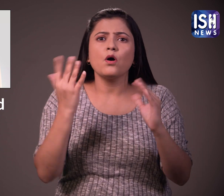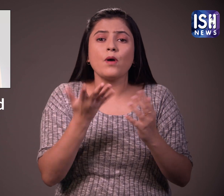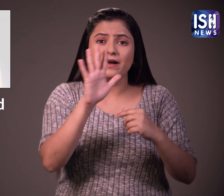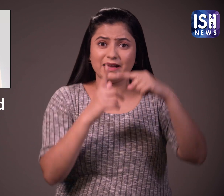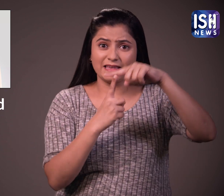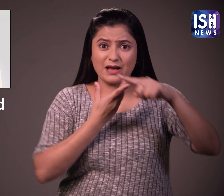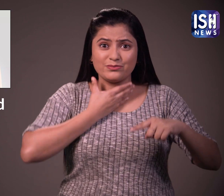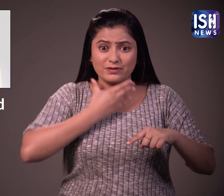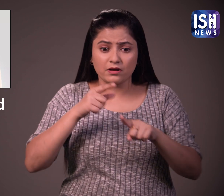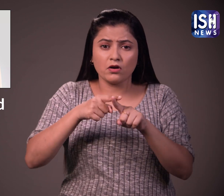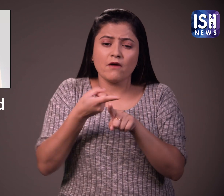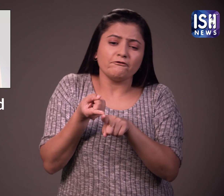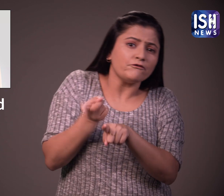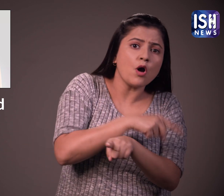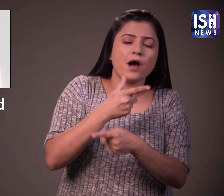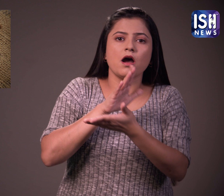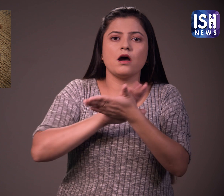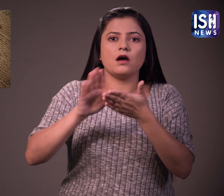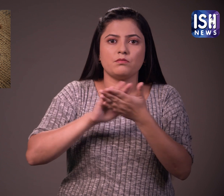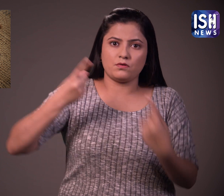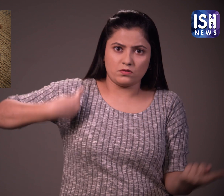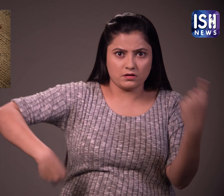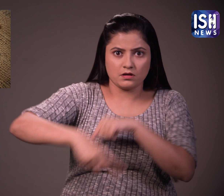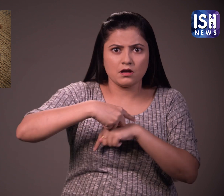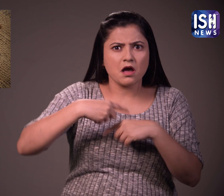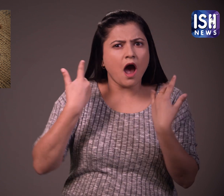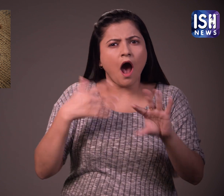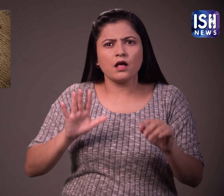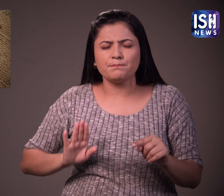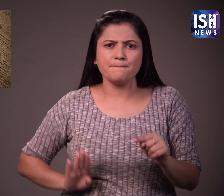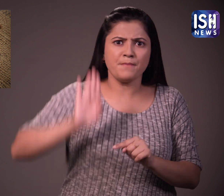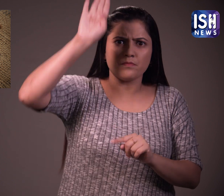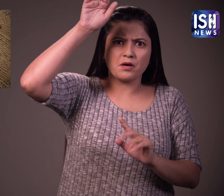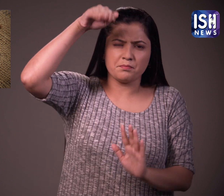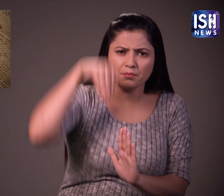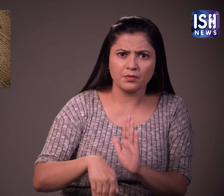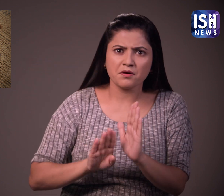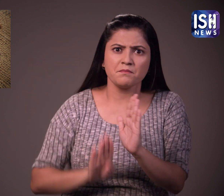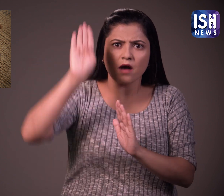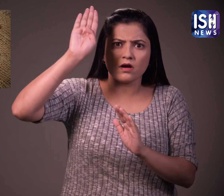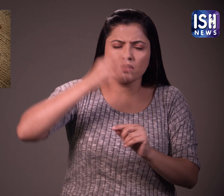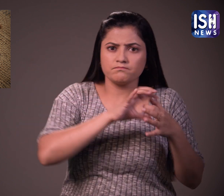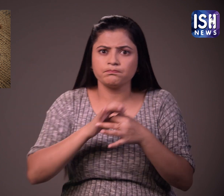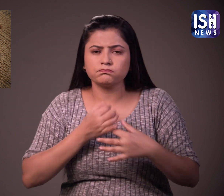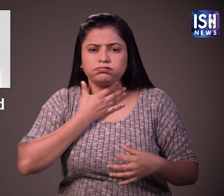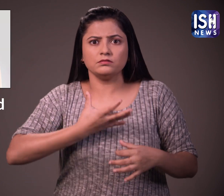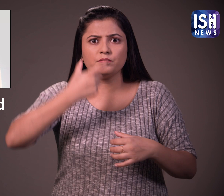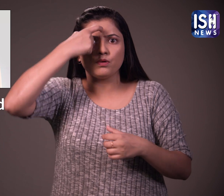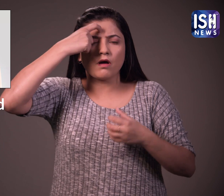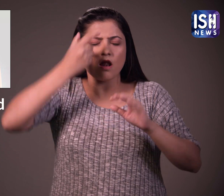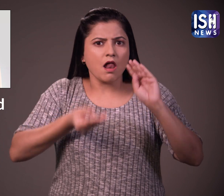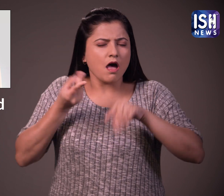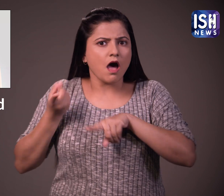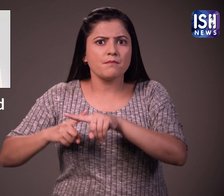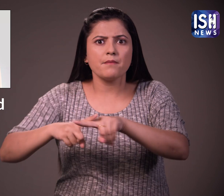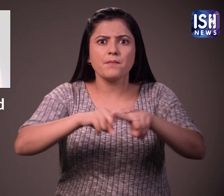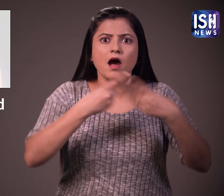Thyroid condition is caused due to the imbalance of the thyroid hormone.